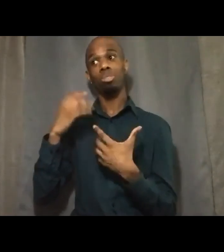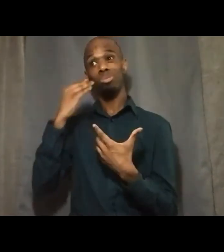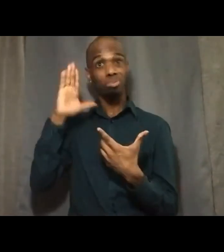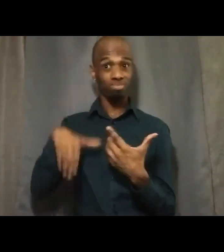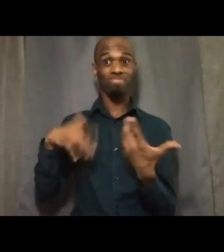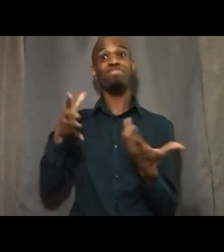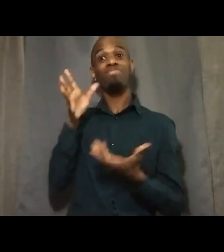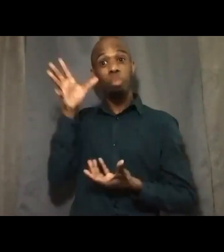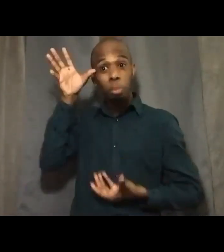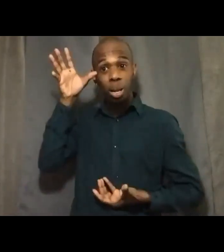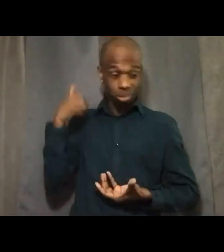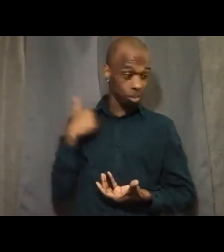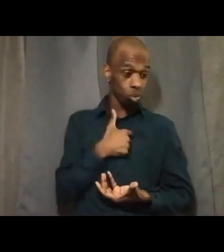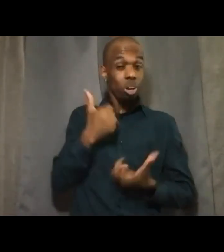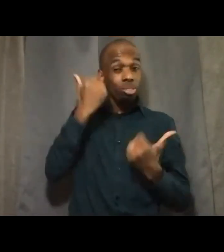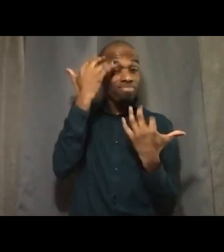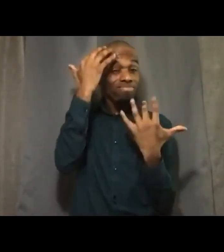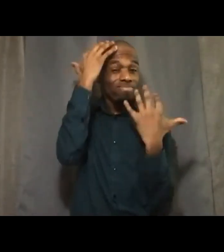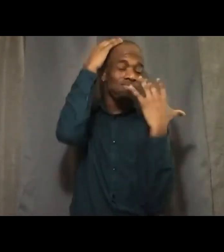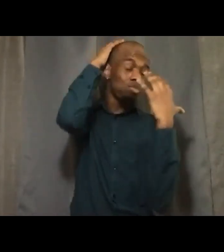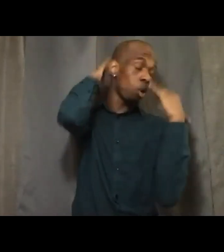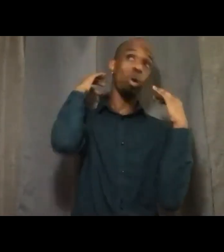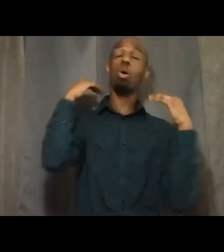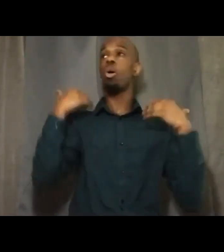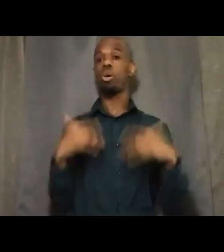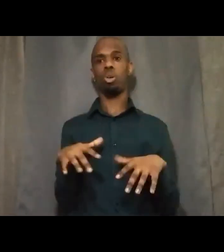I got chores for a little bit this week, right.